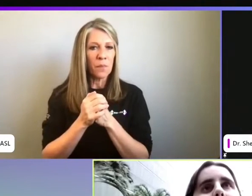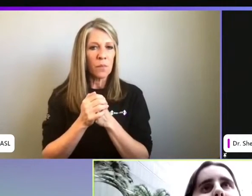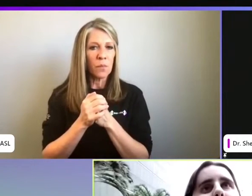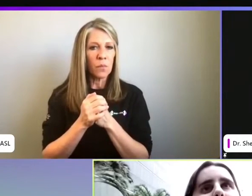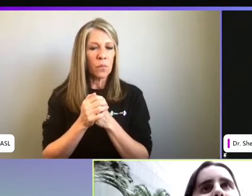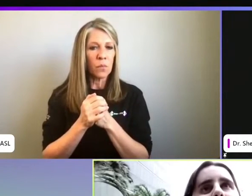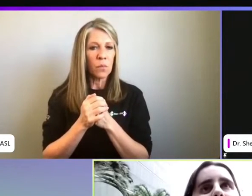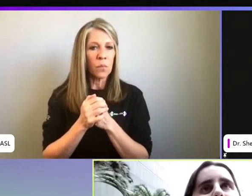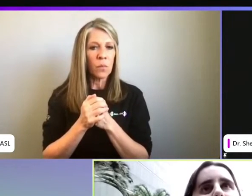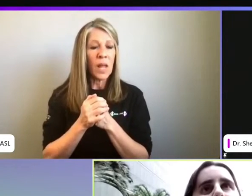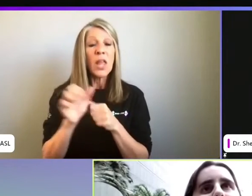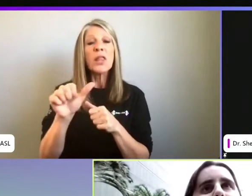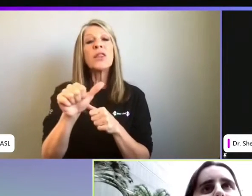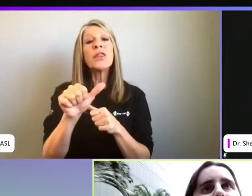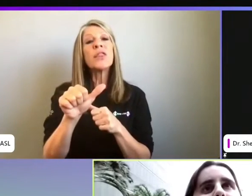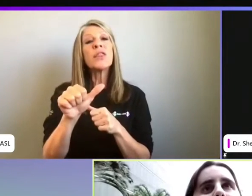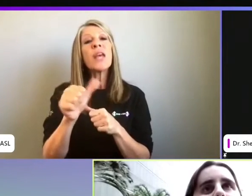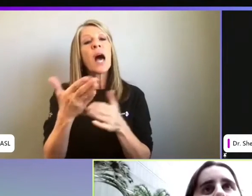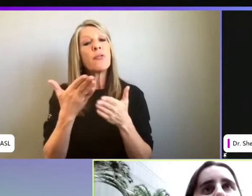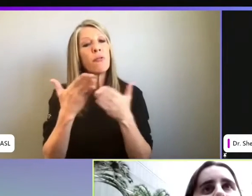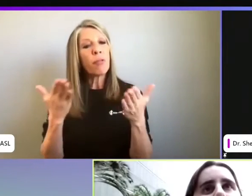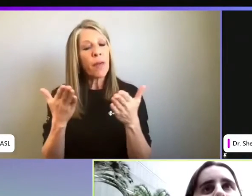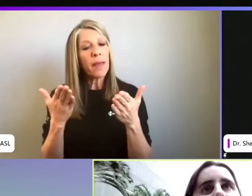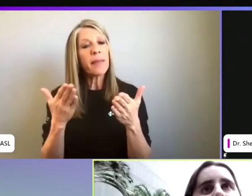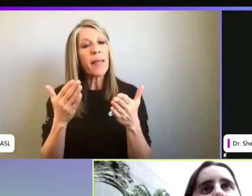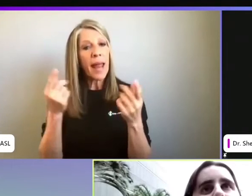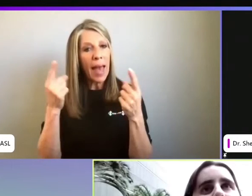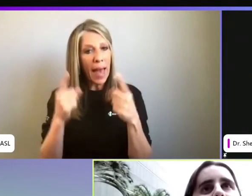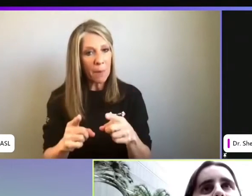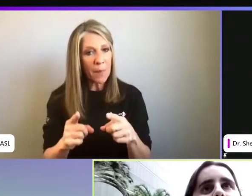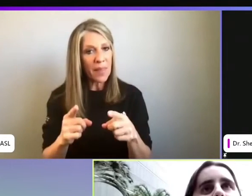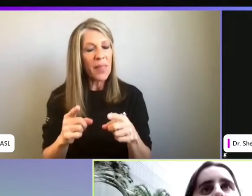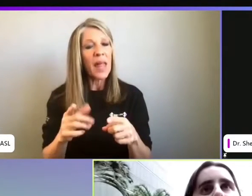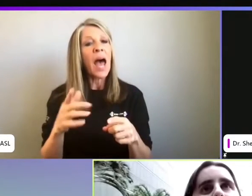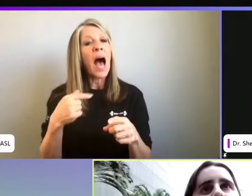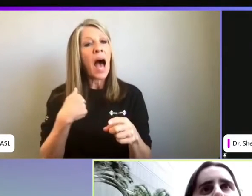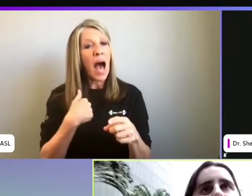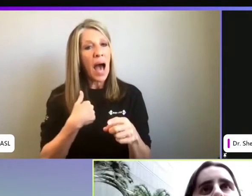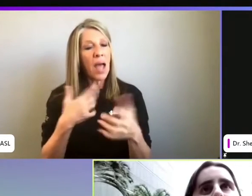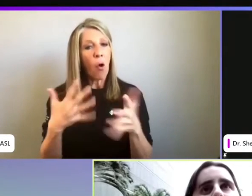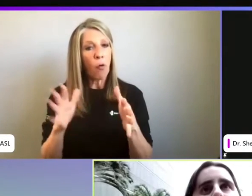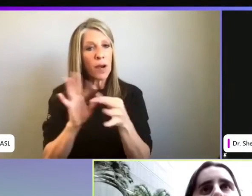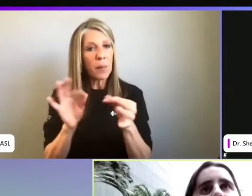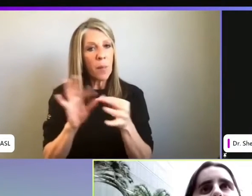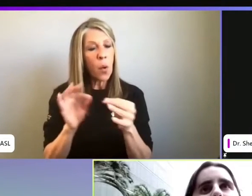timeline that was our own. So that kind of made it a little bit tough. The other thing that kind of